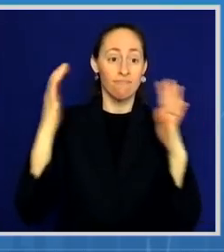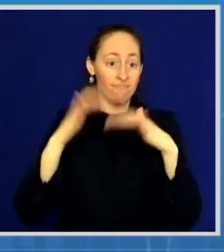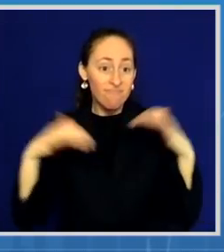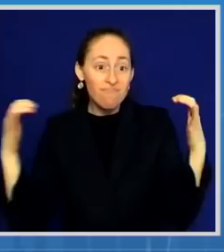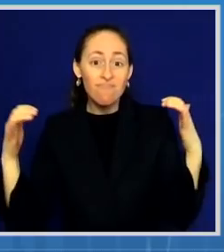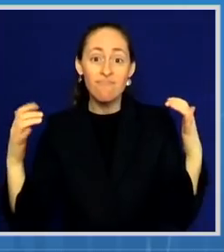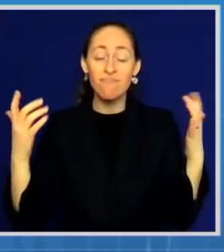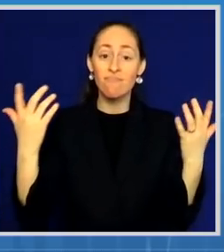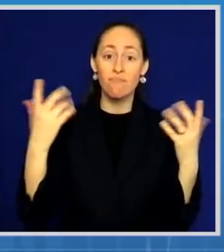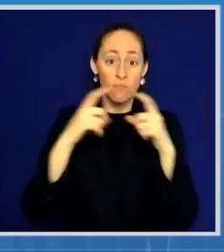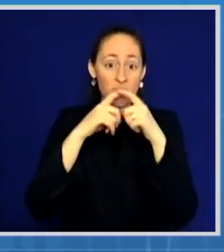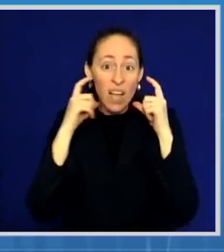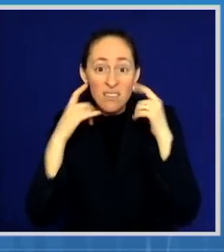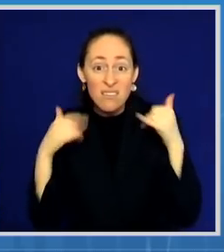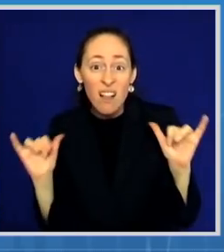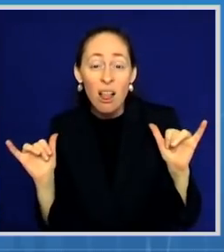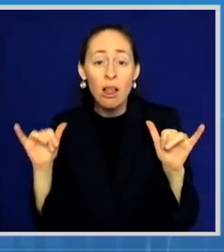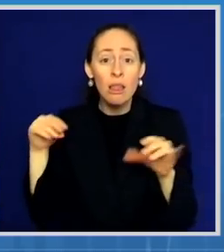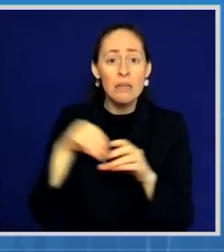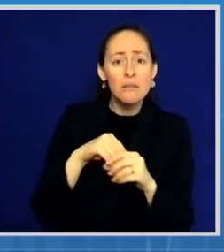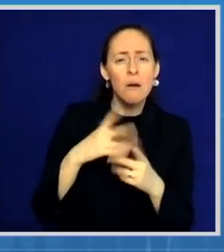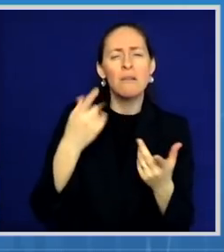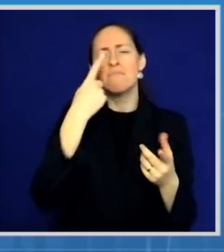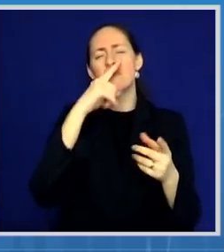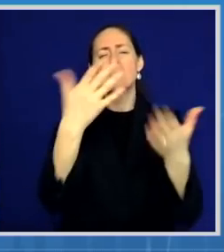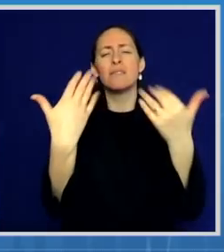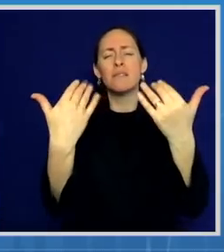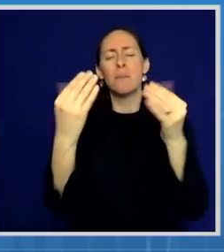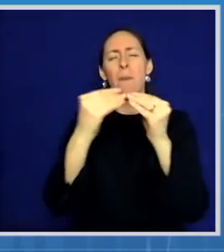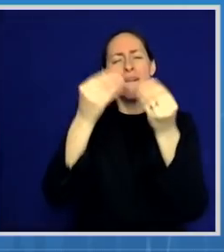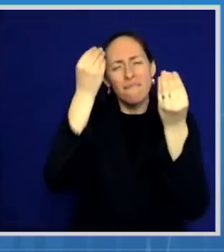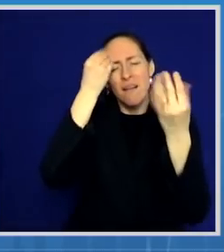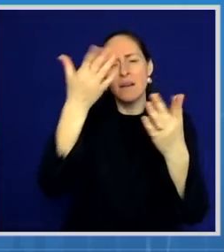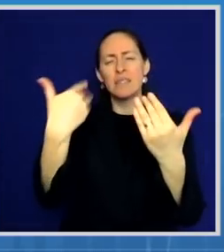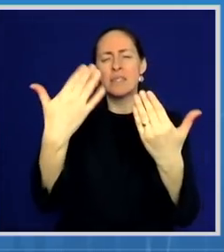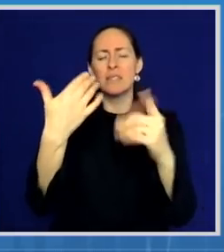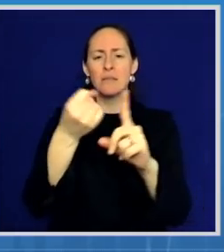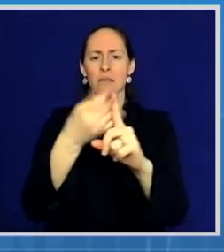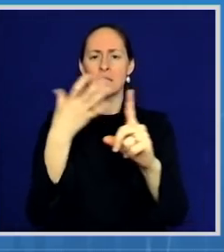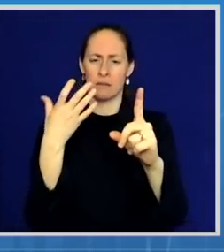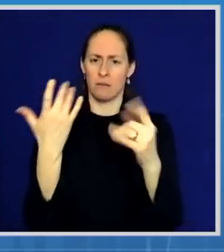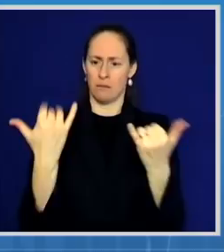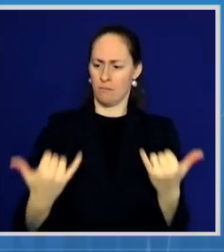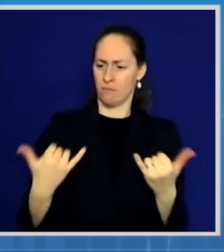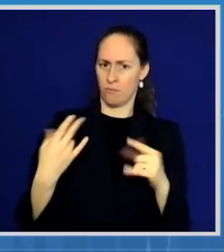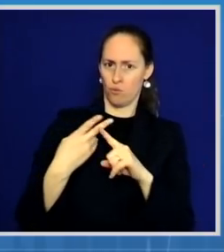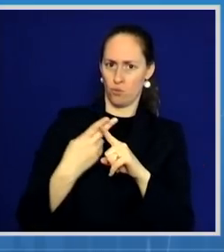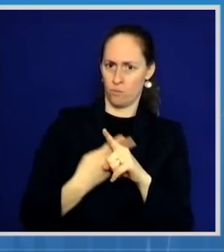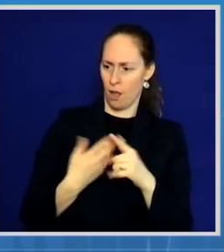Can you sort of lay out a little bit, sort of two months from now rather, well what should the American people sort of hope for?